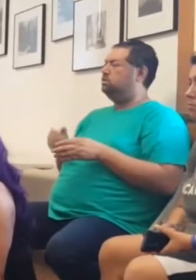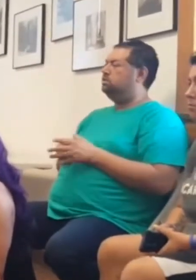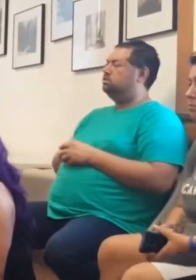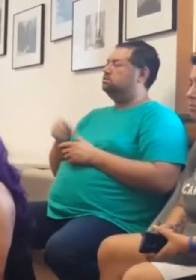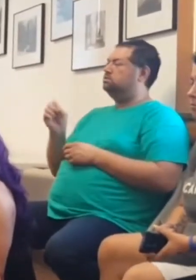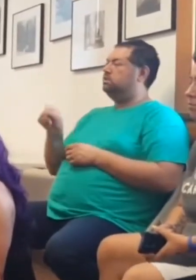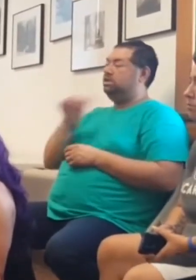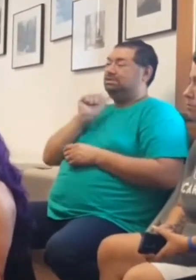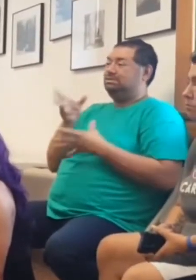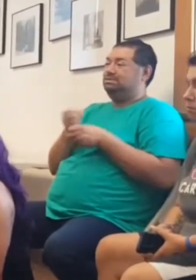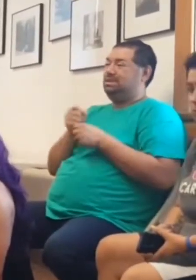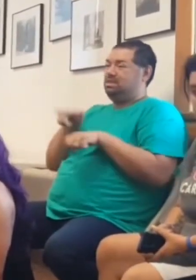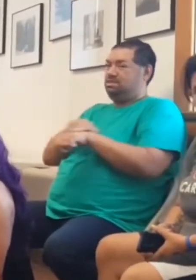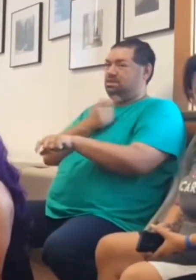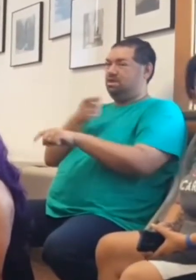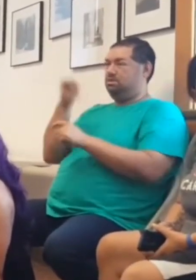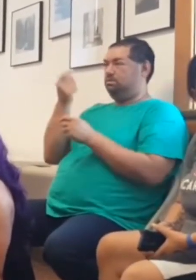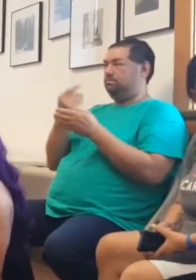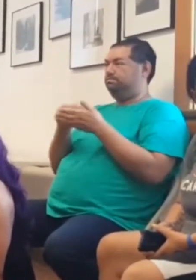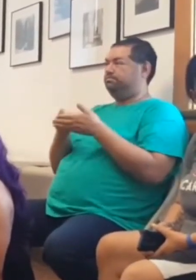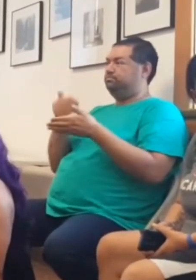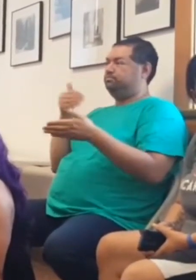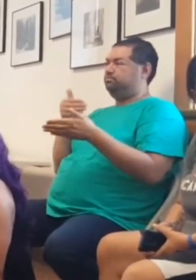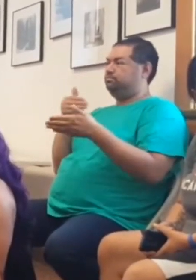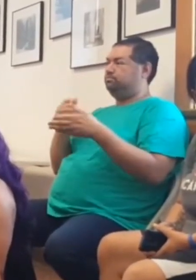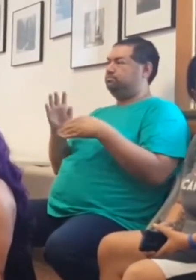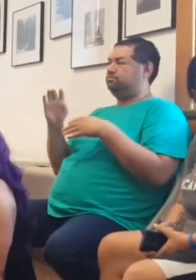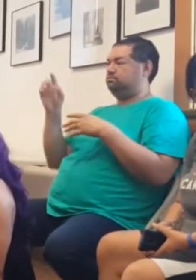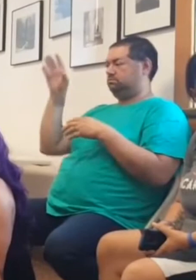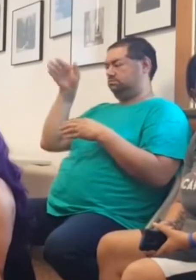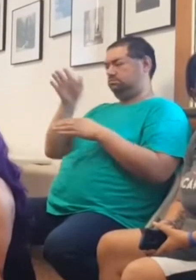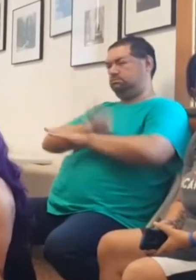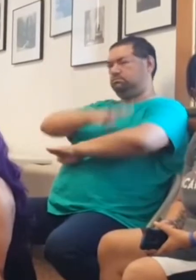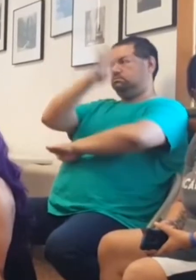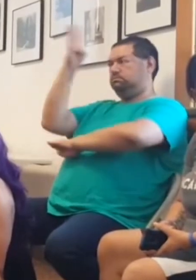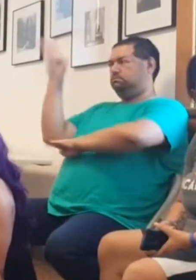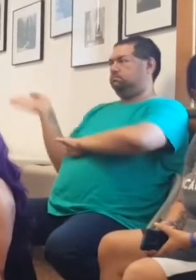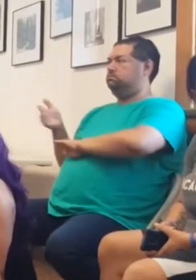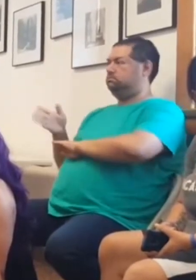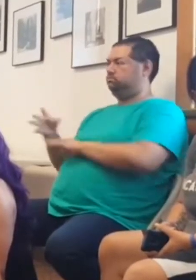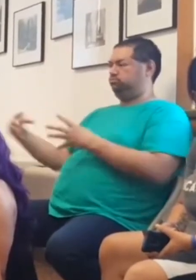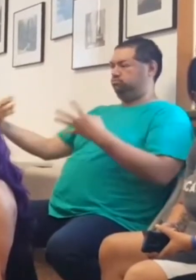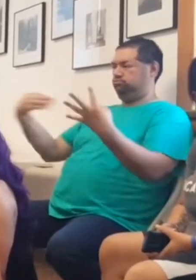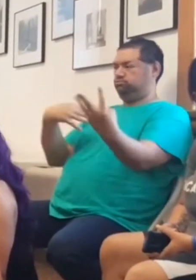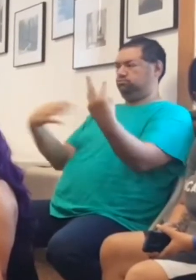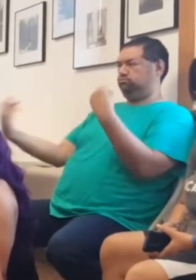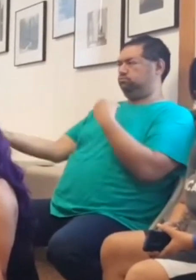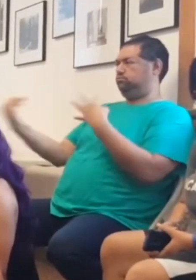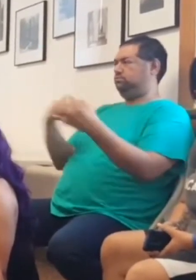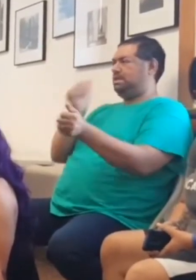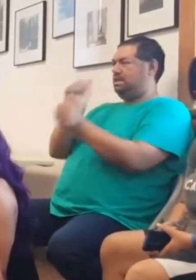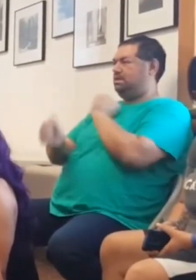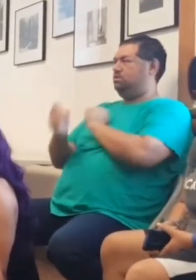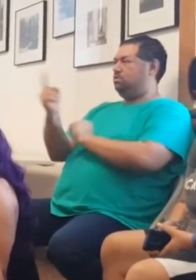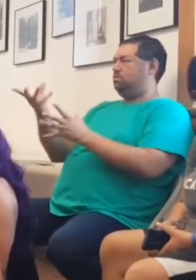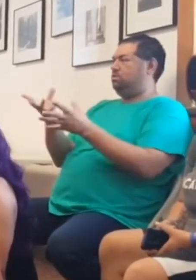take long before the rainbow fish was surrounded by other fish. Everyone wanted a glittering scale.